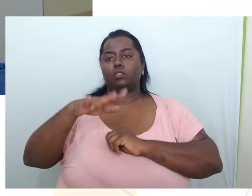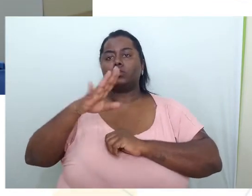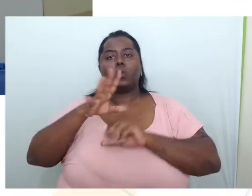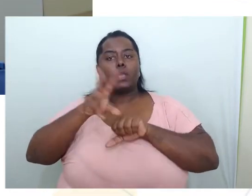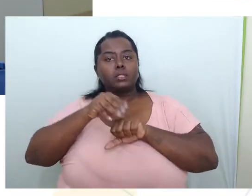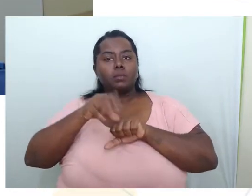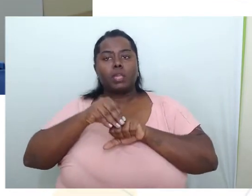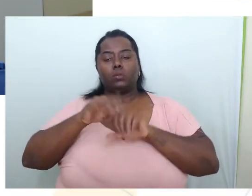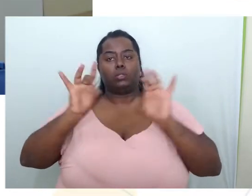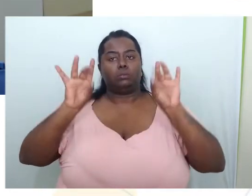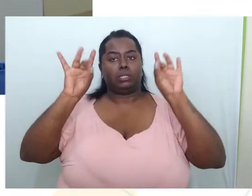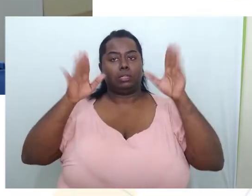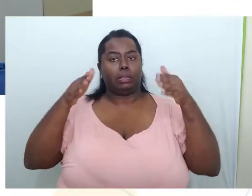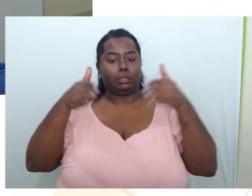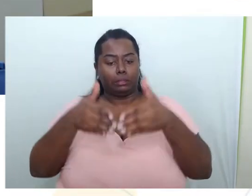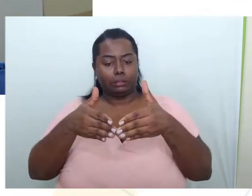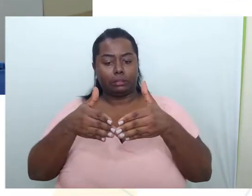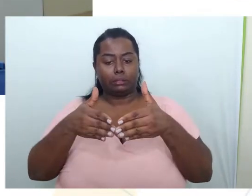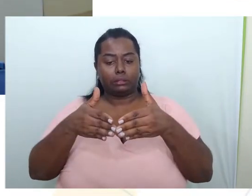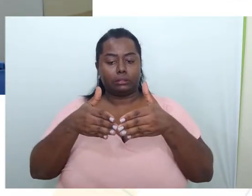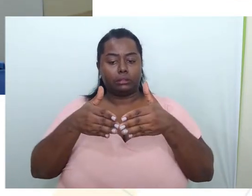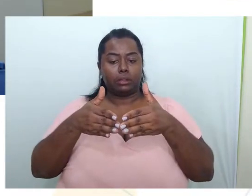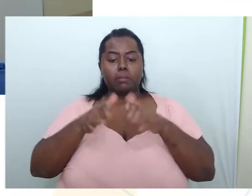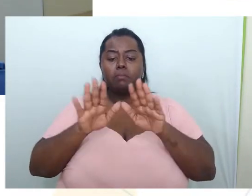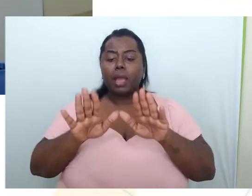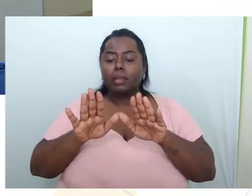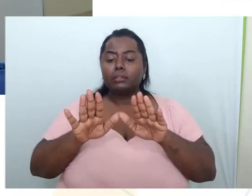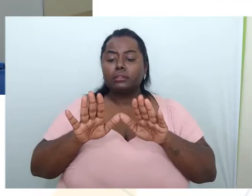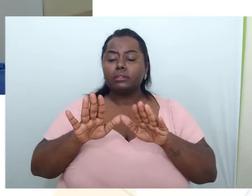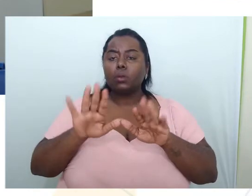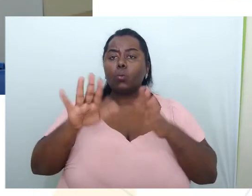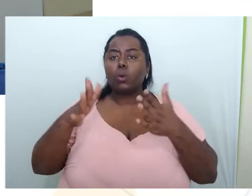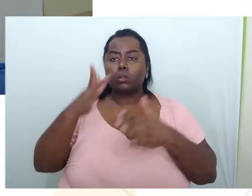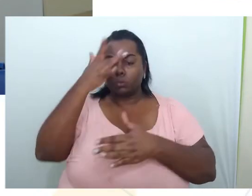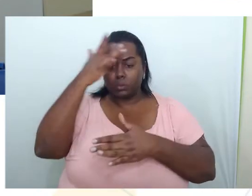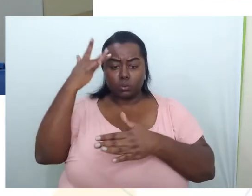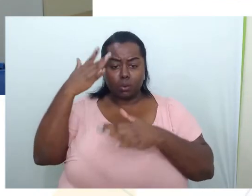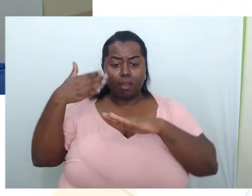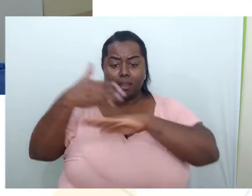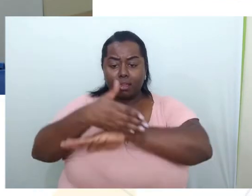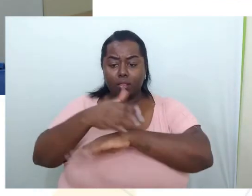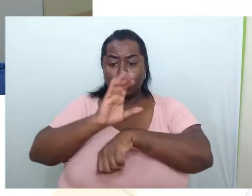here to study so that what goes into a course and how its taught is the